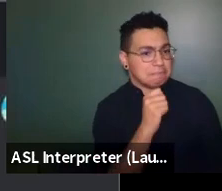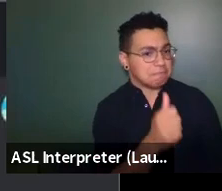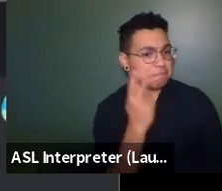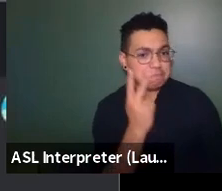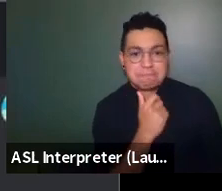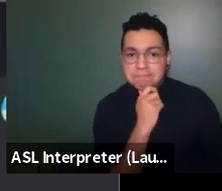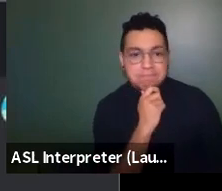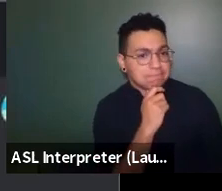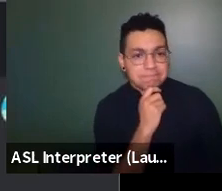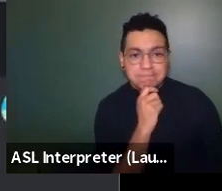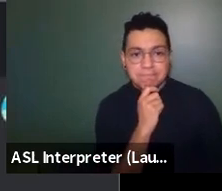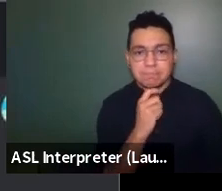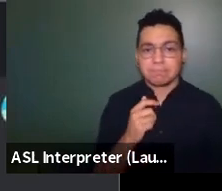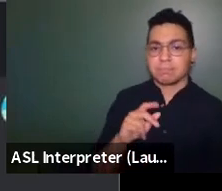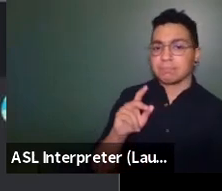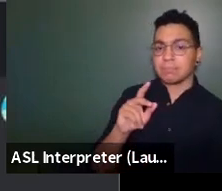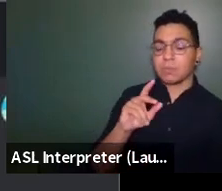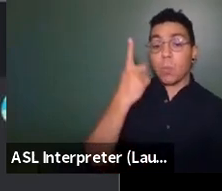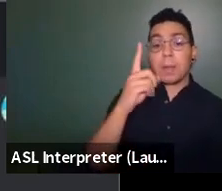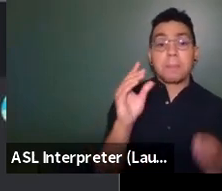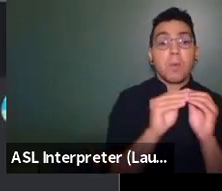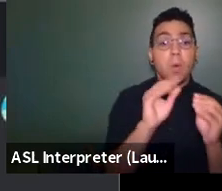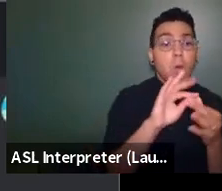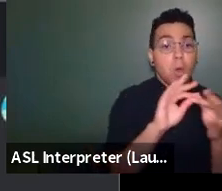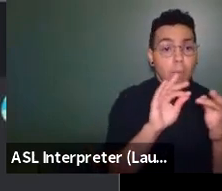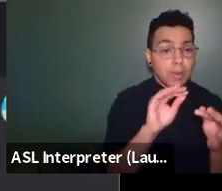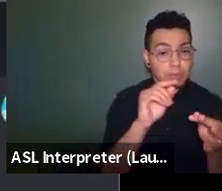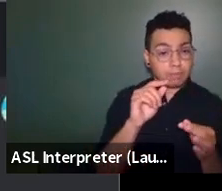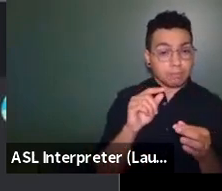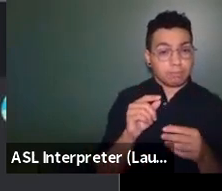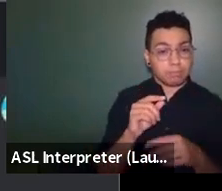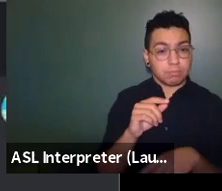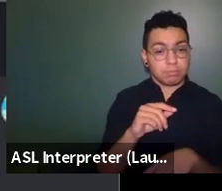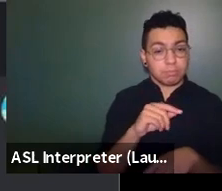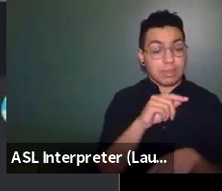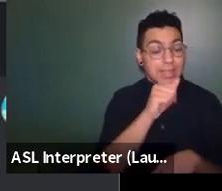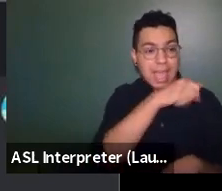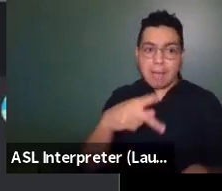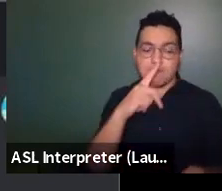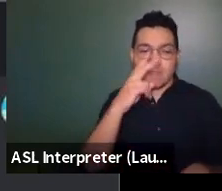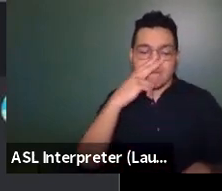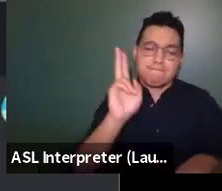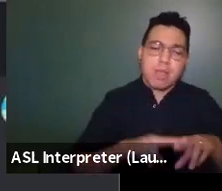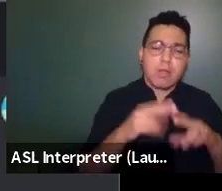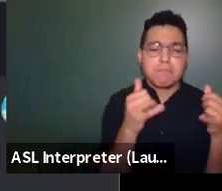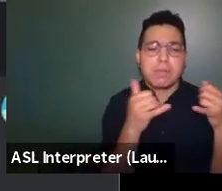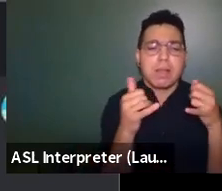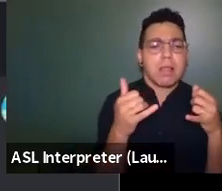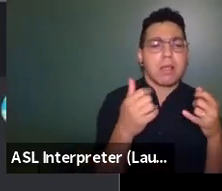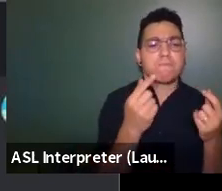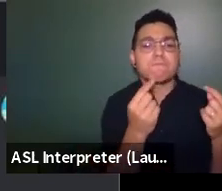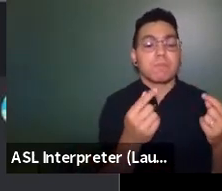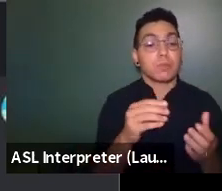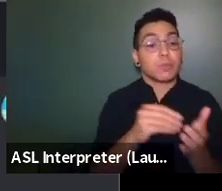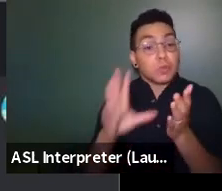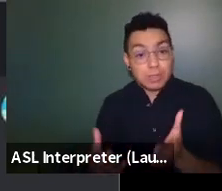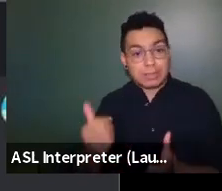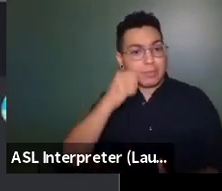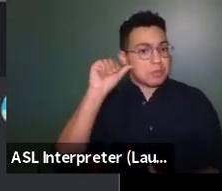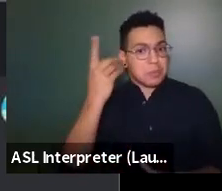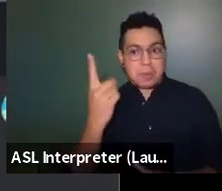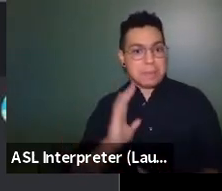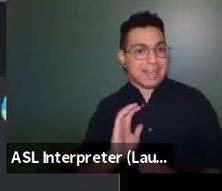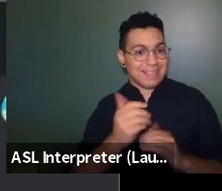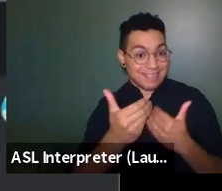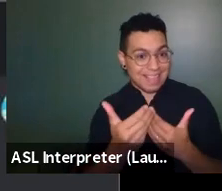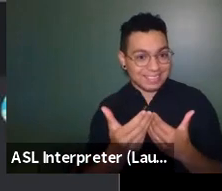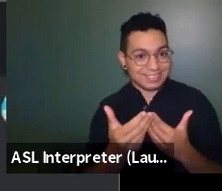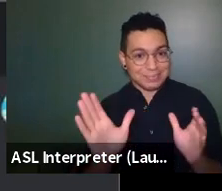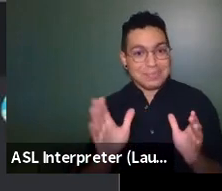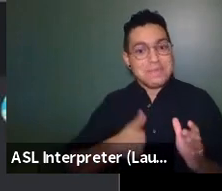ESD 101 - Jeff Crawford: One quick comment Katherine since you mentioned it. The app is really fun to play with and students even like yesterday in one of my classes, we were doing some quick sketches and